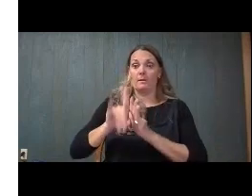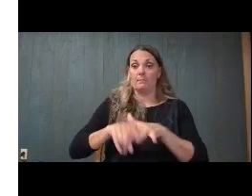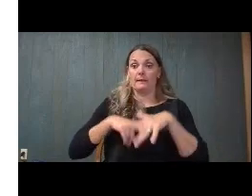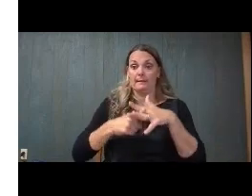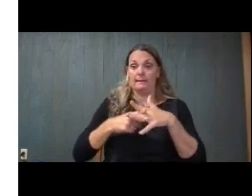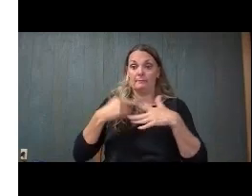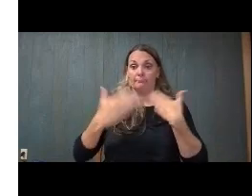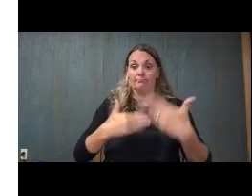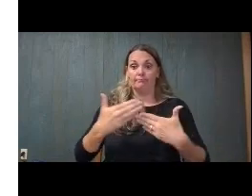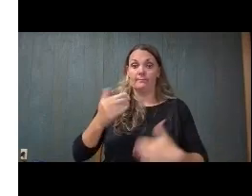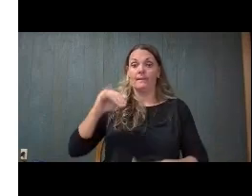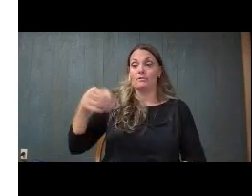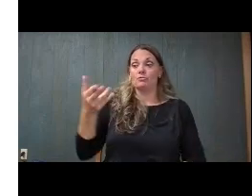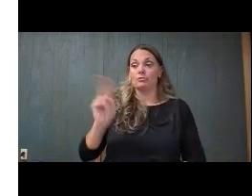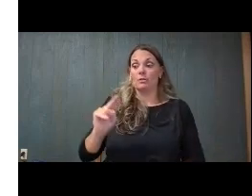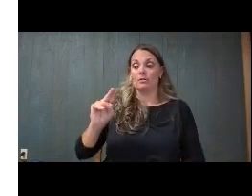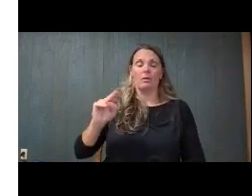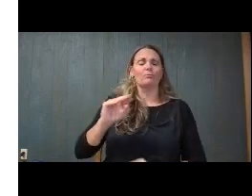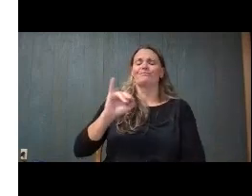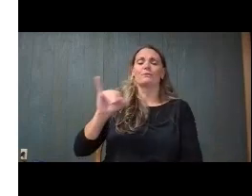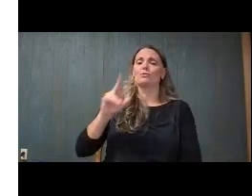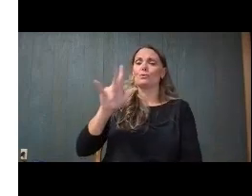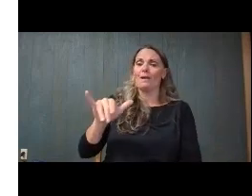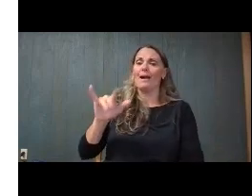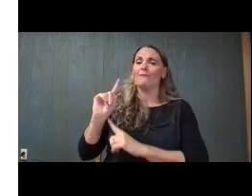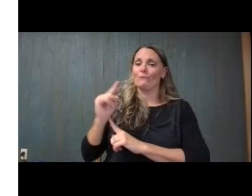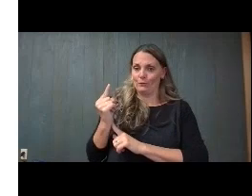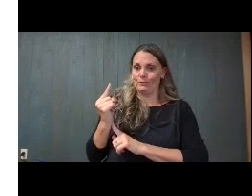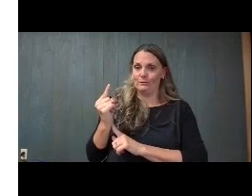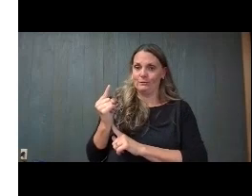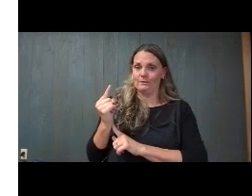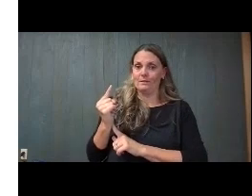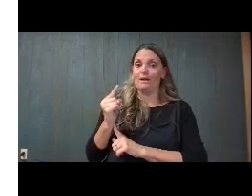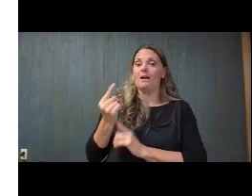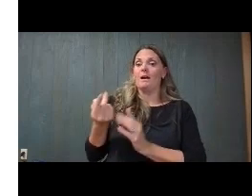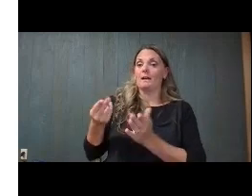and then July 1st of 2025 contract effective date